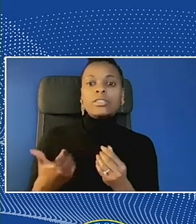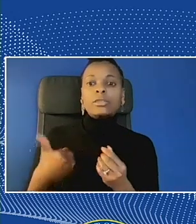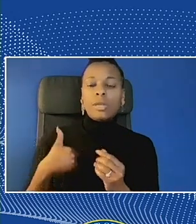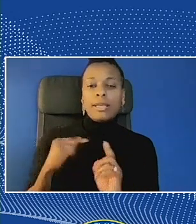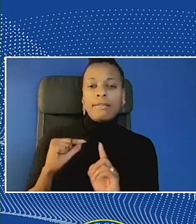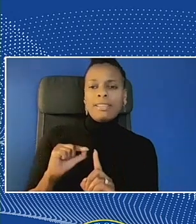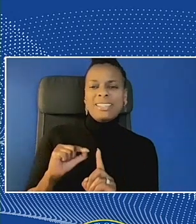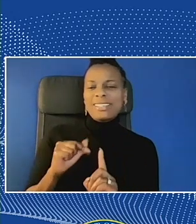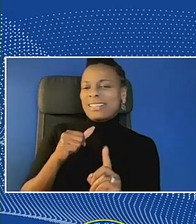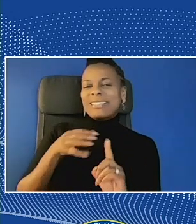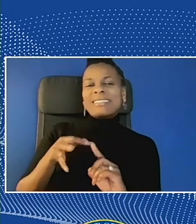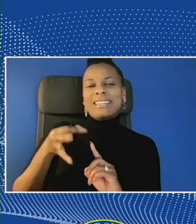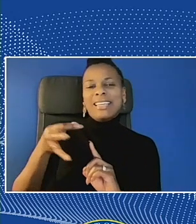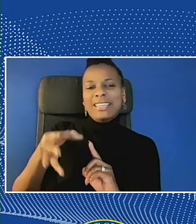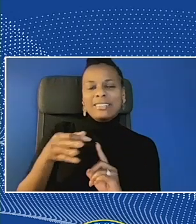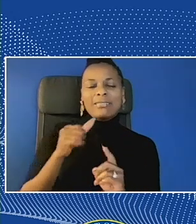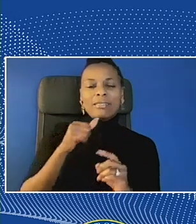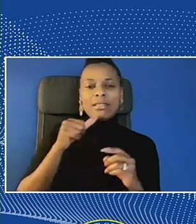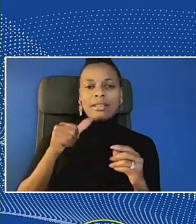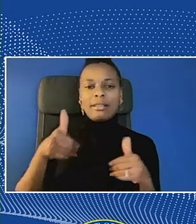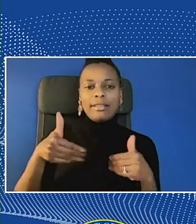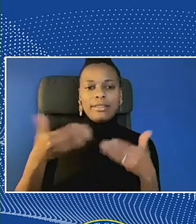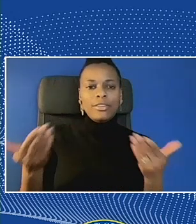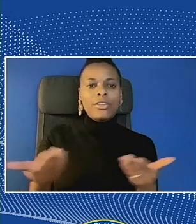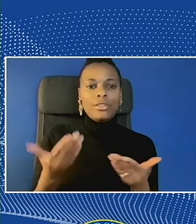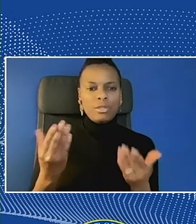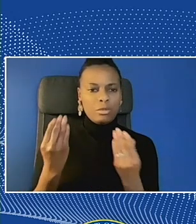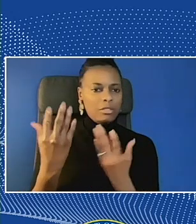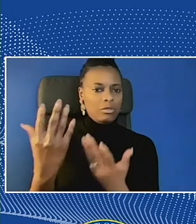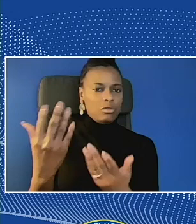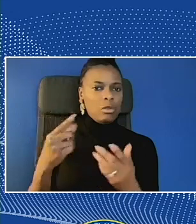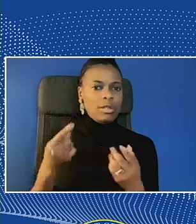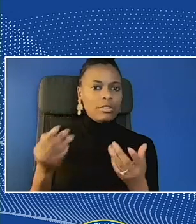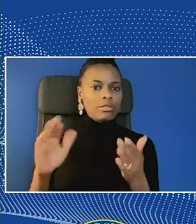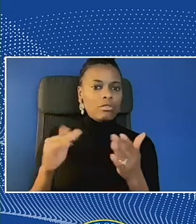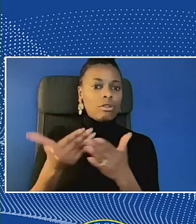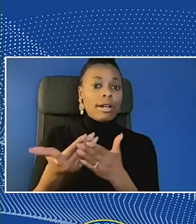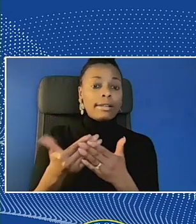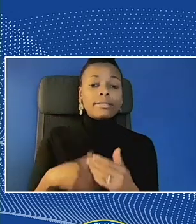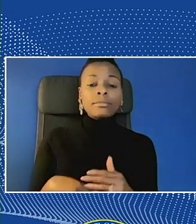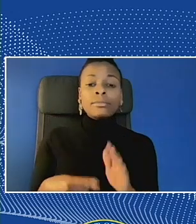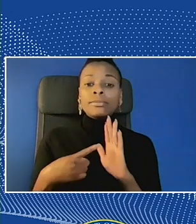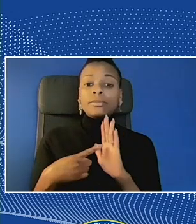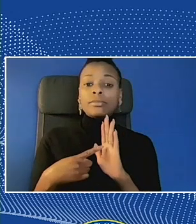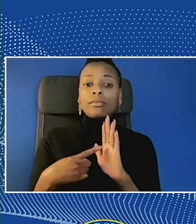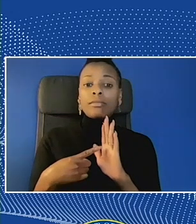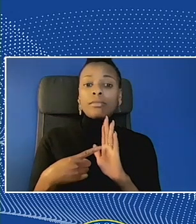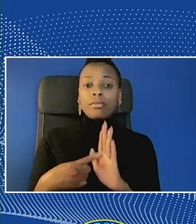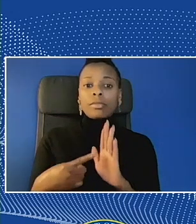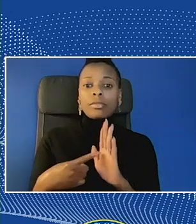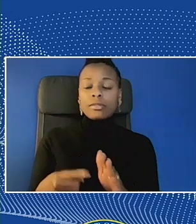quite yet. We'll let you know when he has. Representing student or sorry consumer advocacy organizations, we are